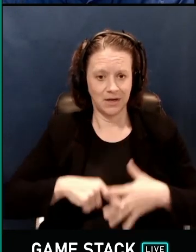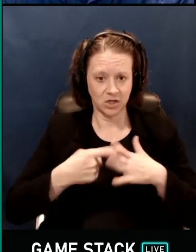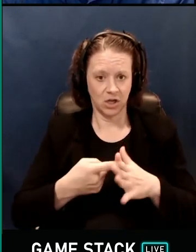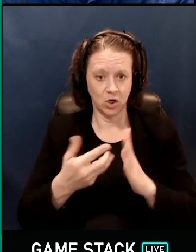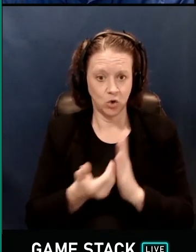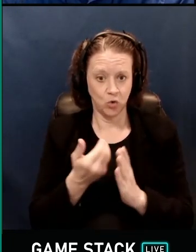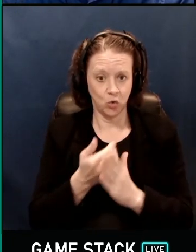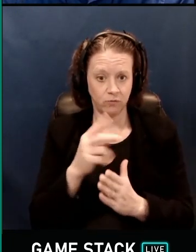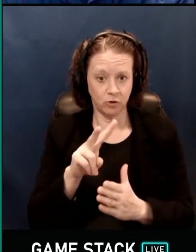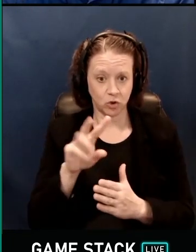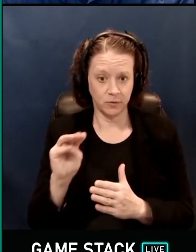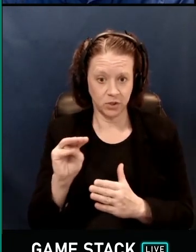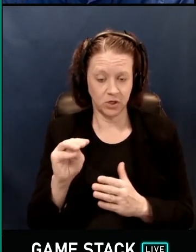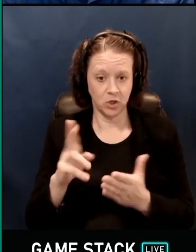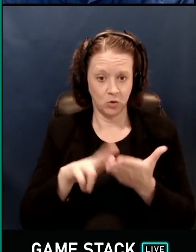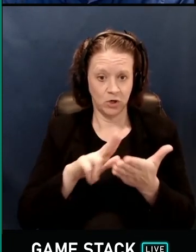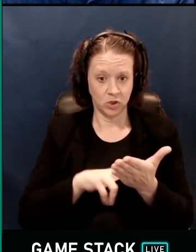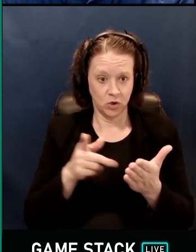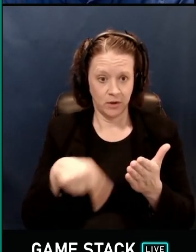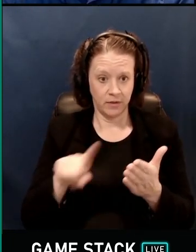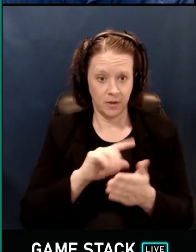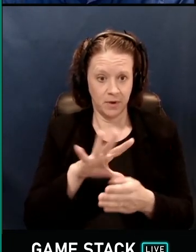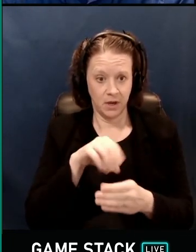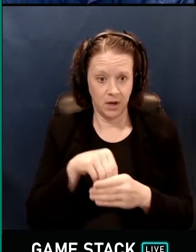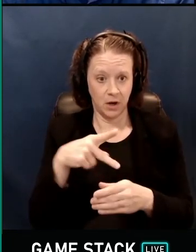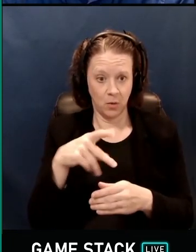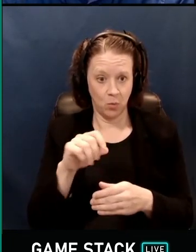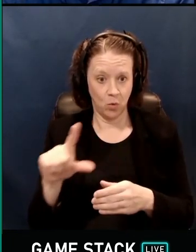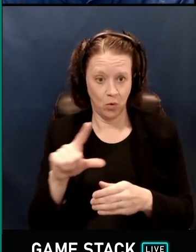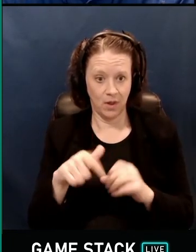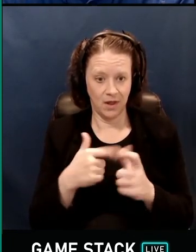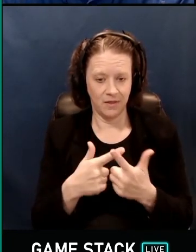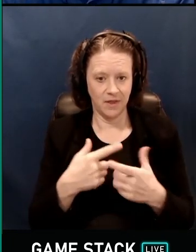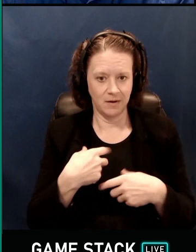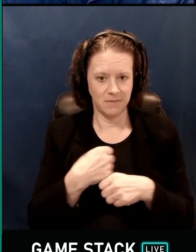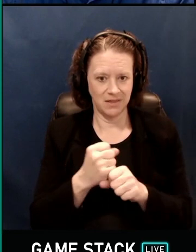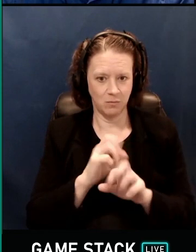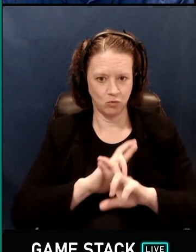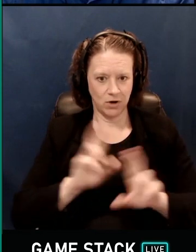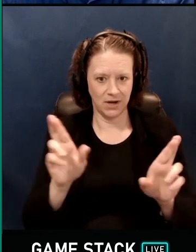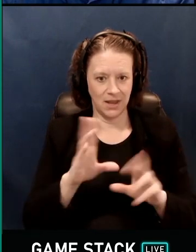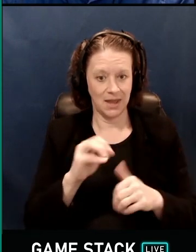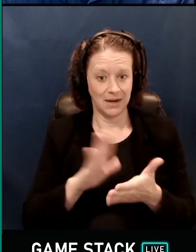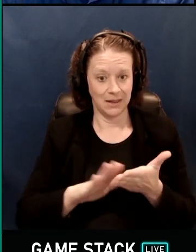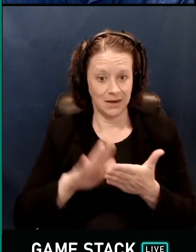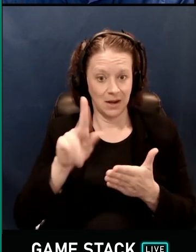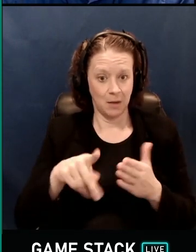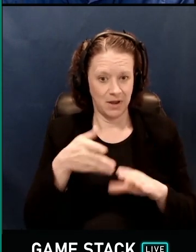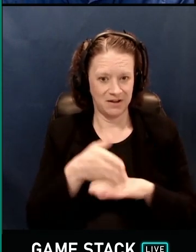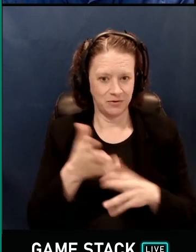register them in the pool to make them ready, and clean up after use.